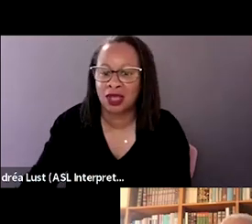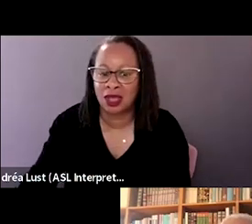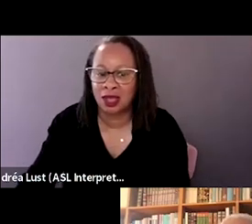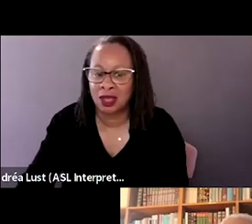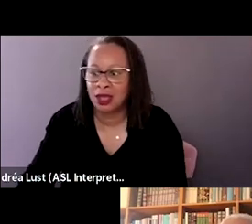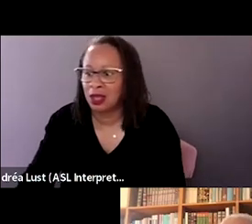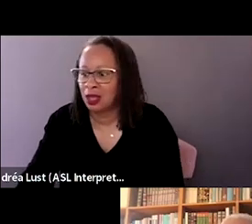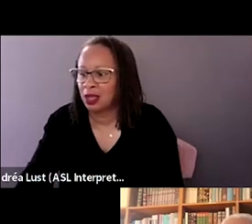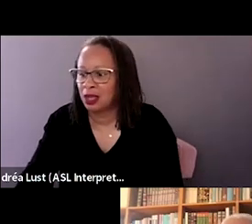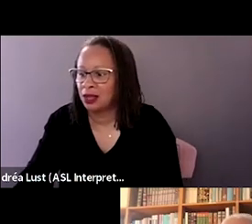Adel, You want to answer?